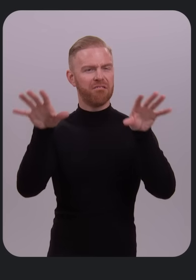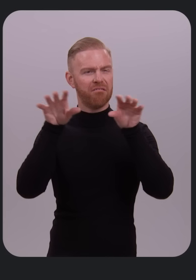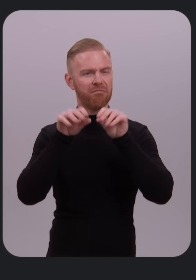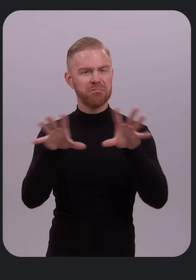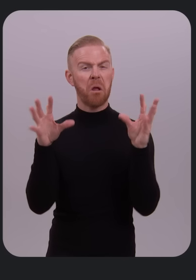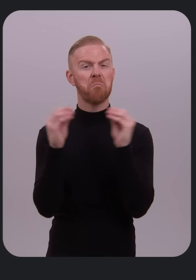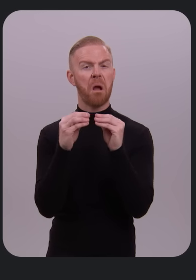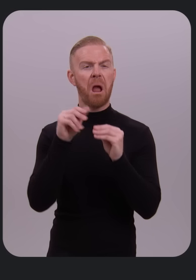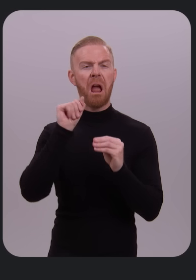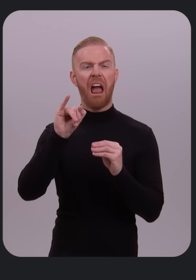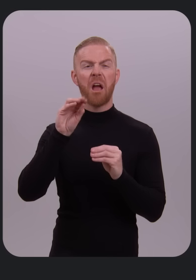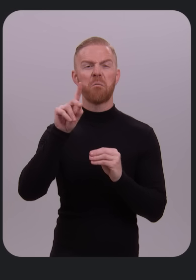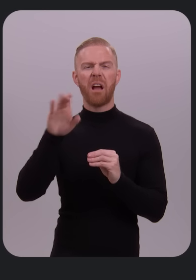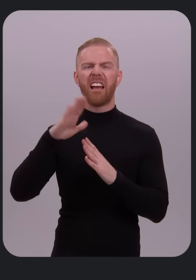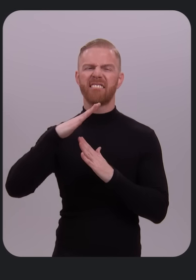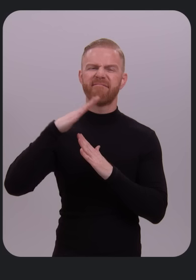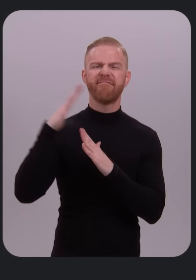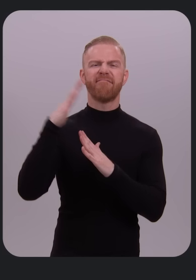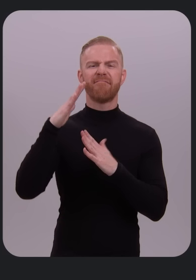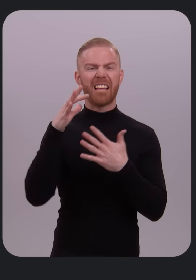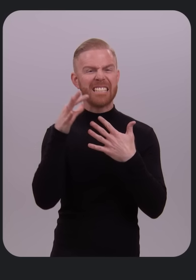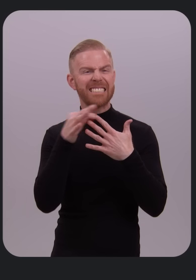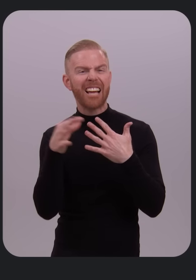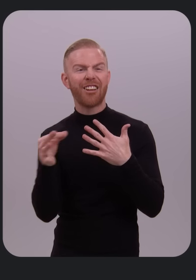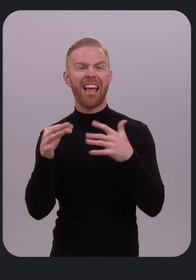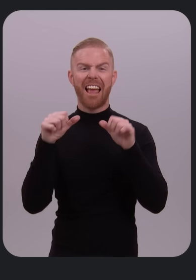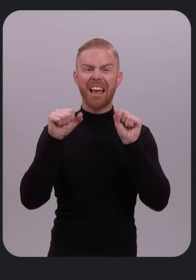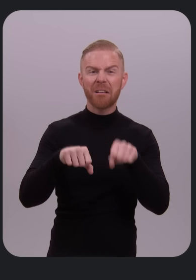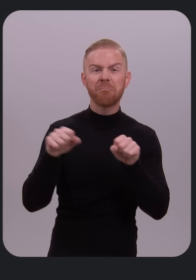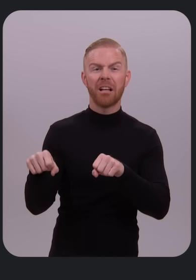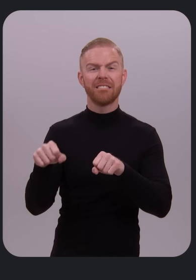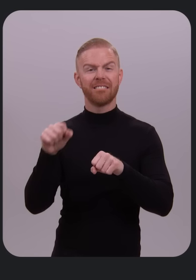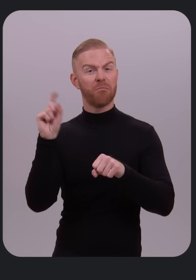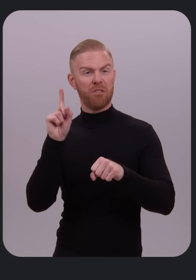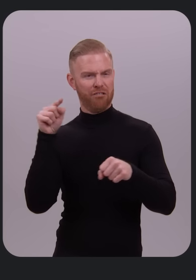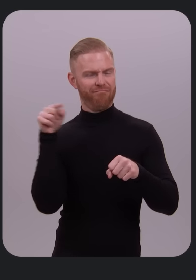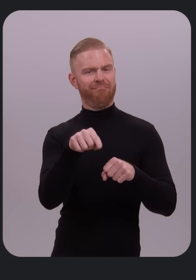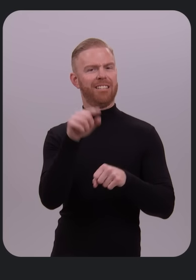cutting-edge features and capabilities directly into the core Search experience.